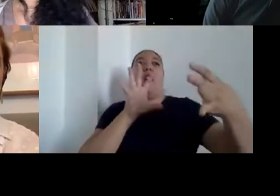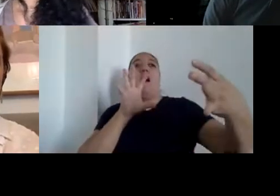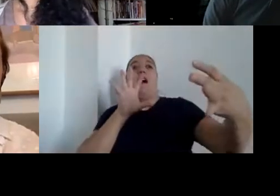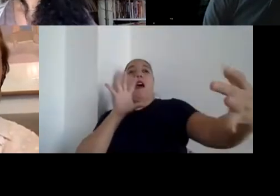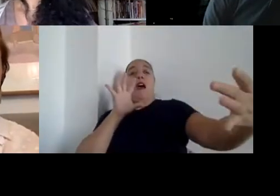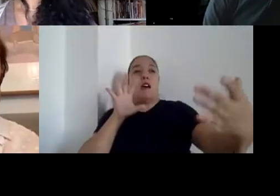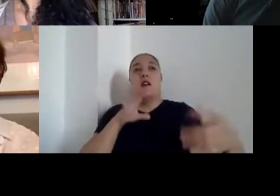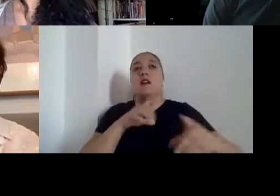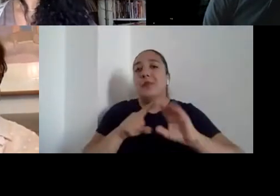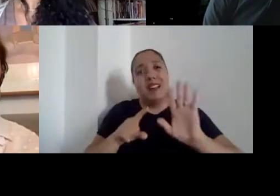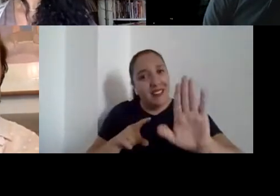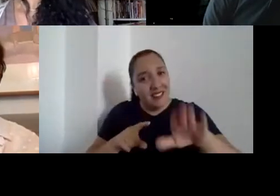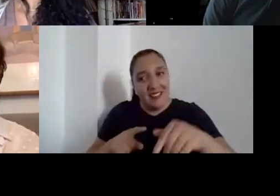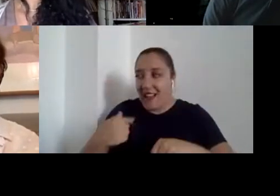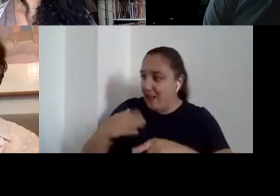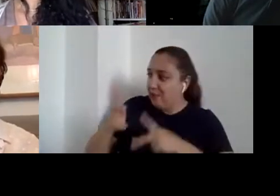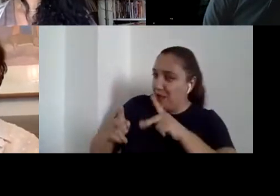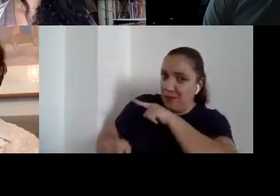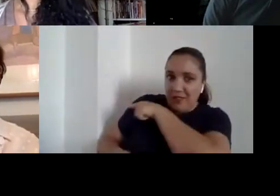next door. We have neighbors down the street,